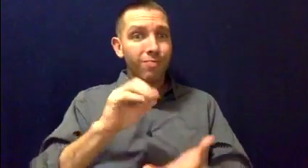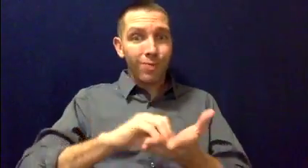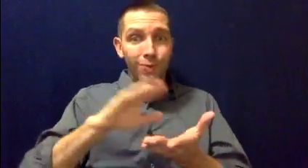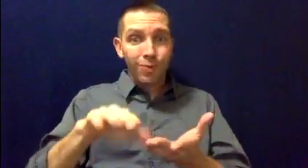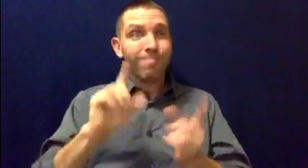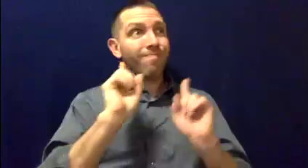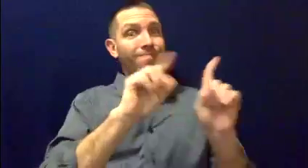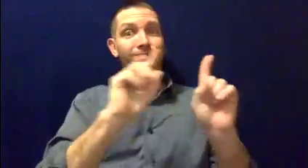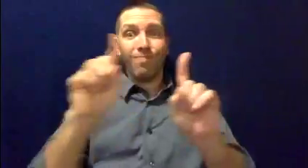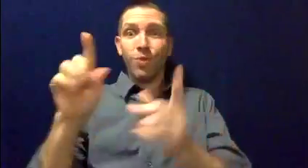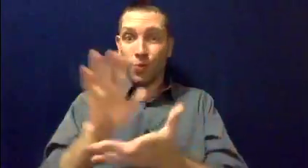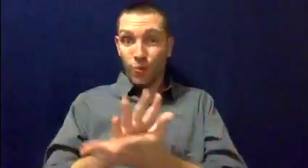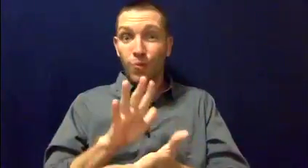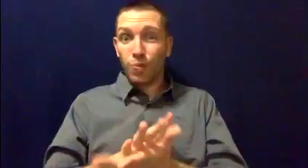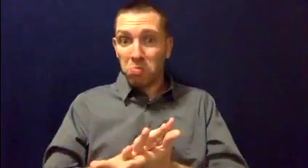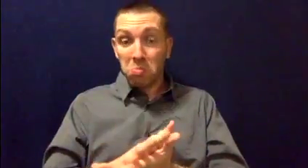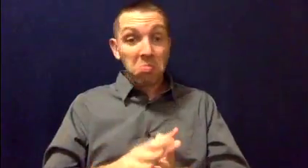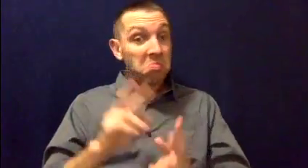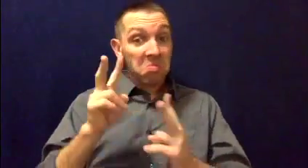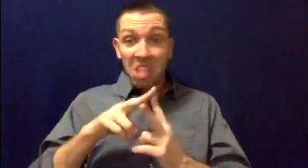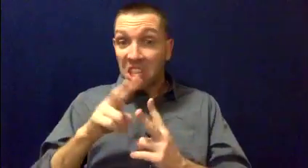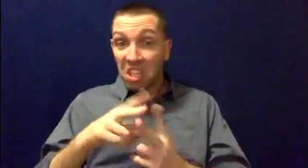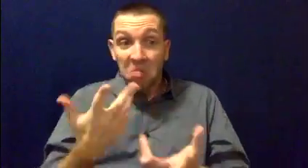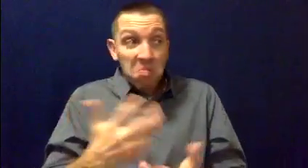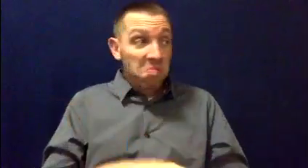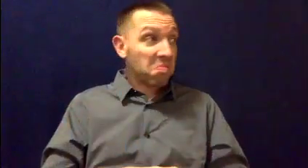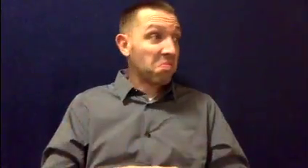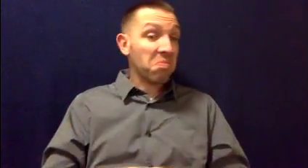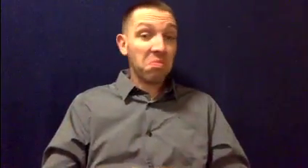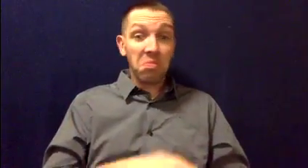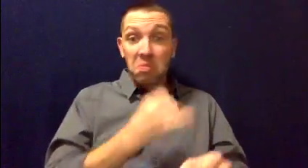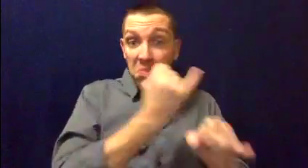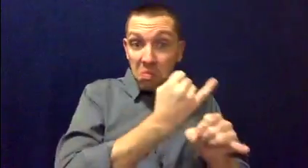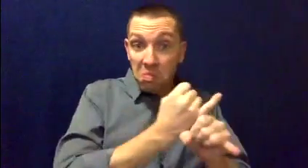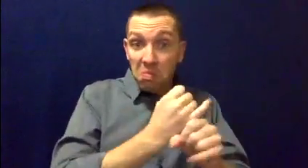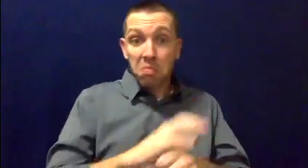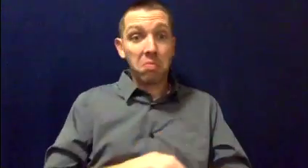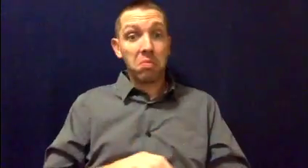may go to schools for the deaf,